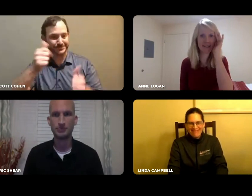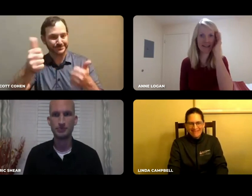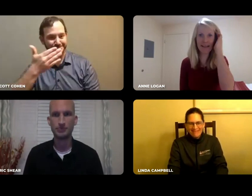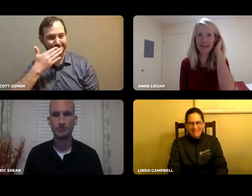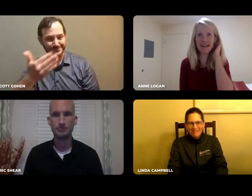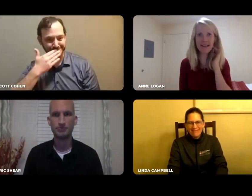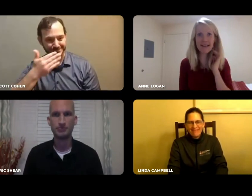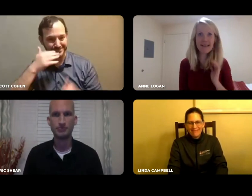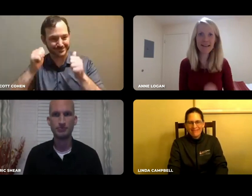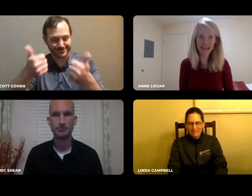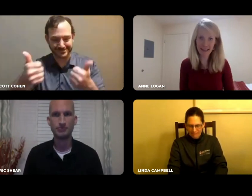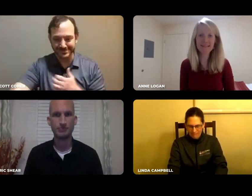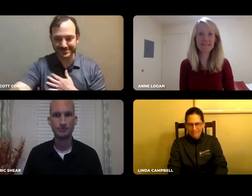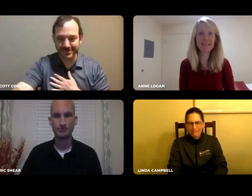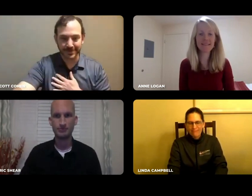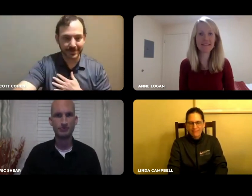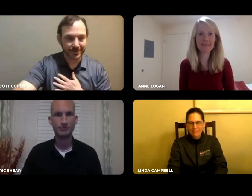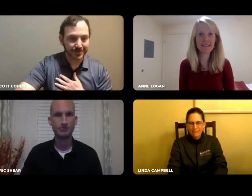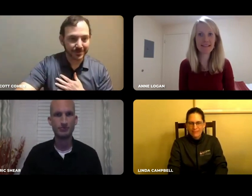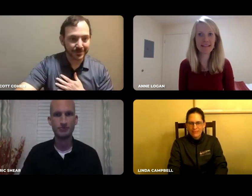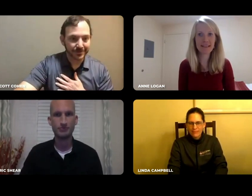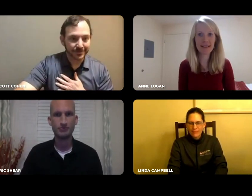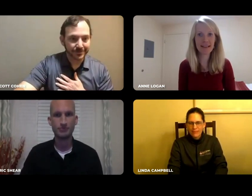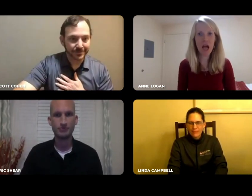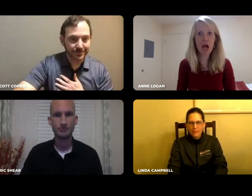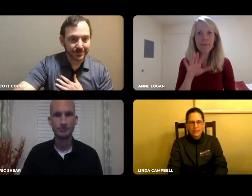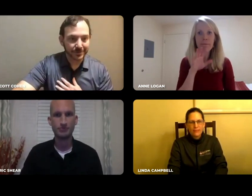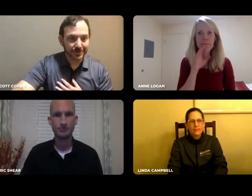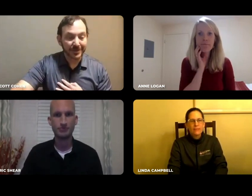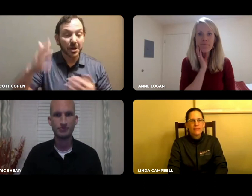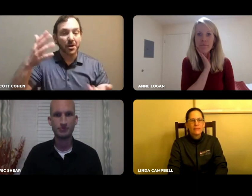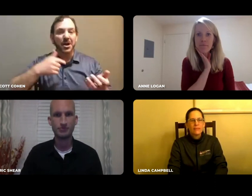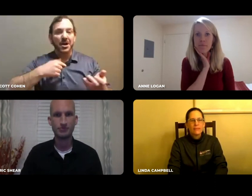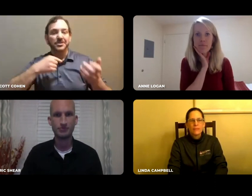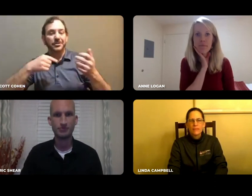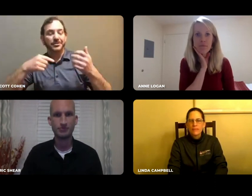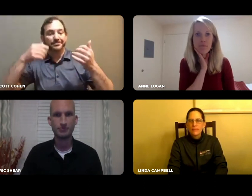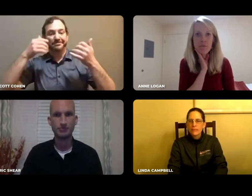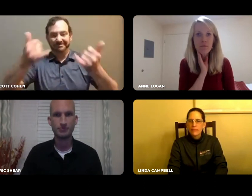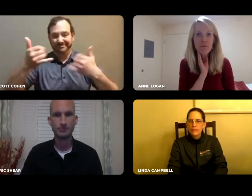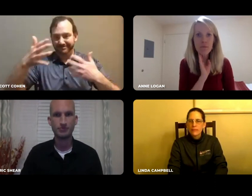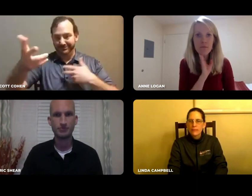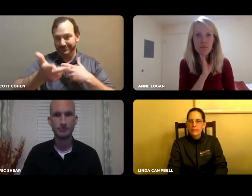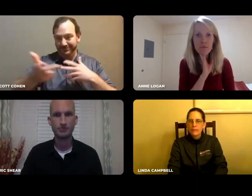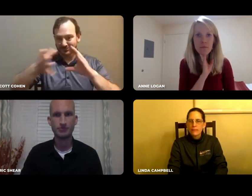Thank you for that final point. At this time we have to move along and wrap up.